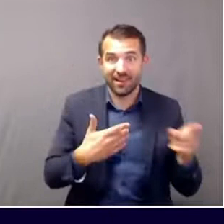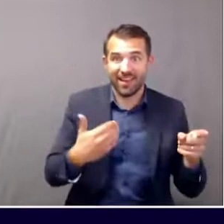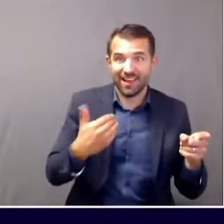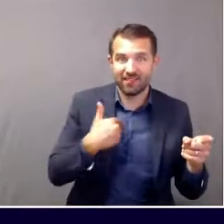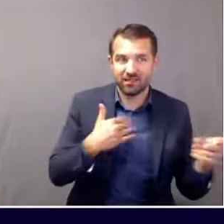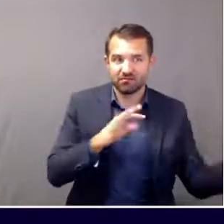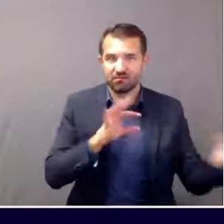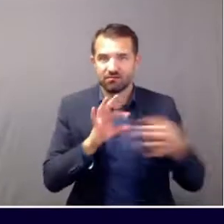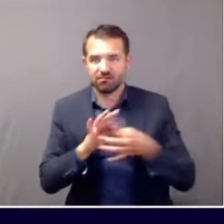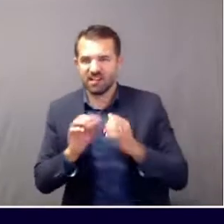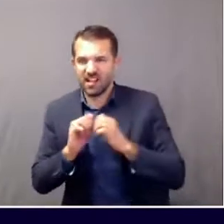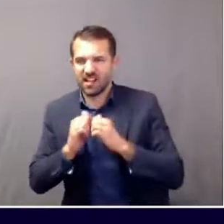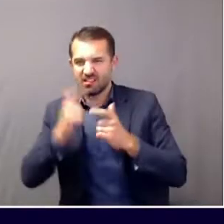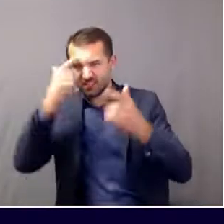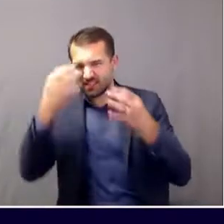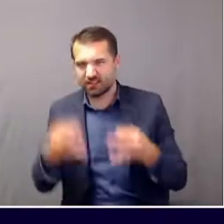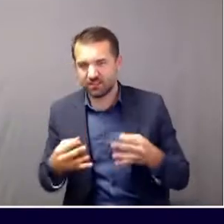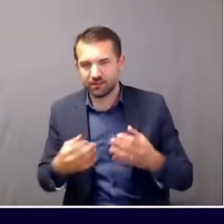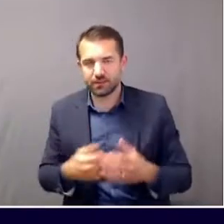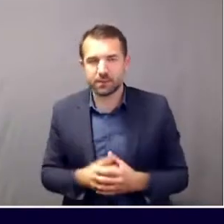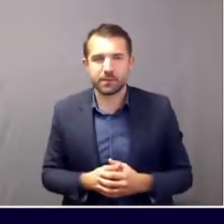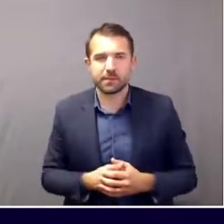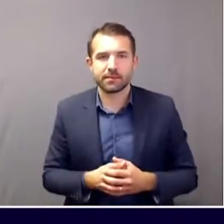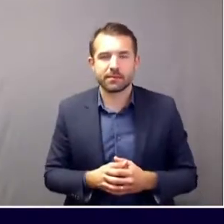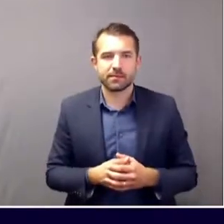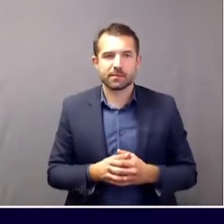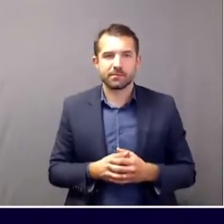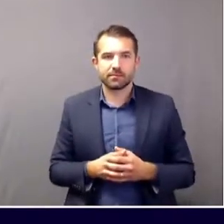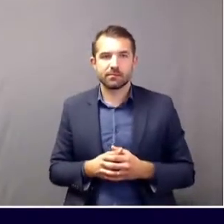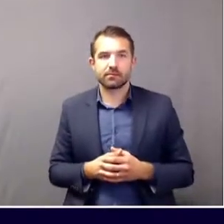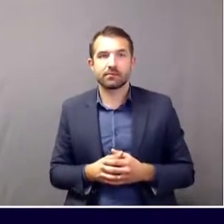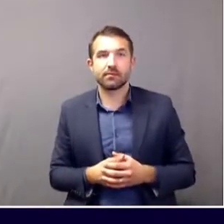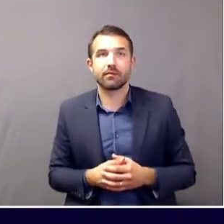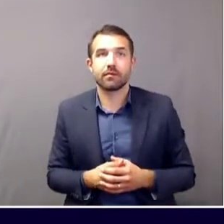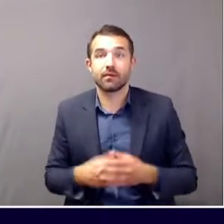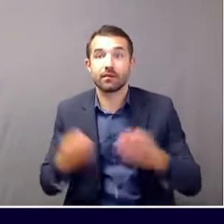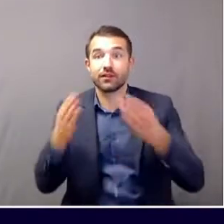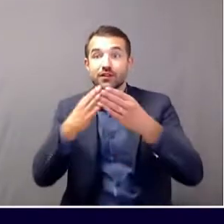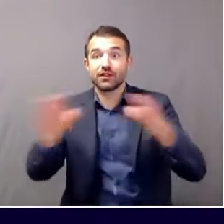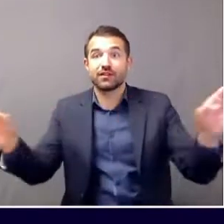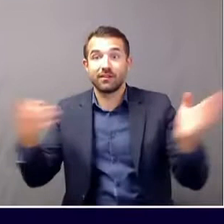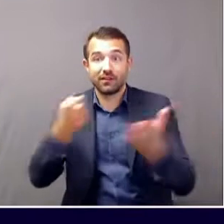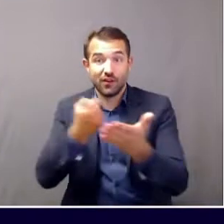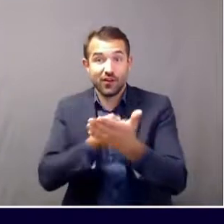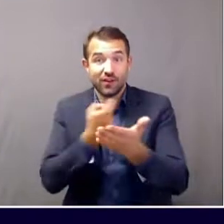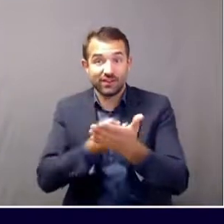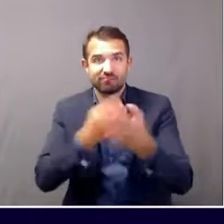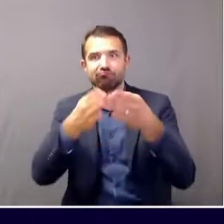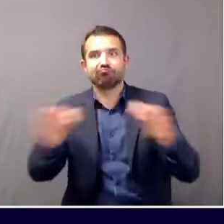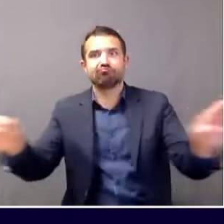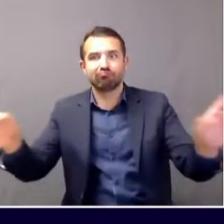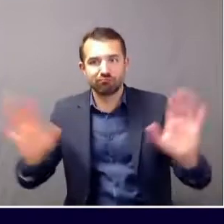sure so Dave what's what start